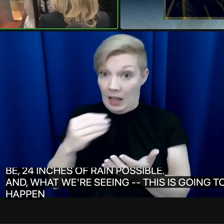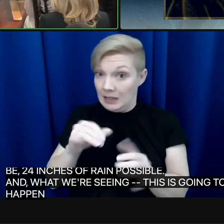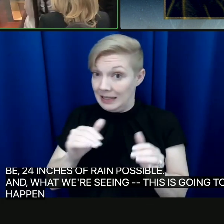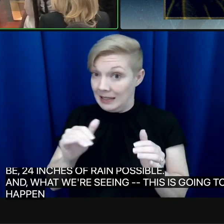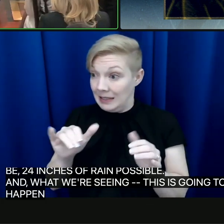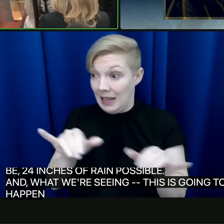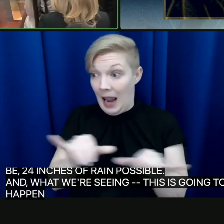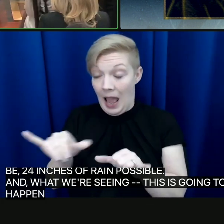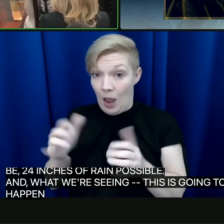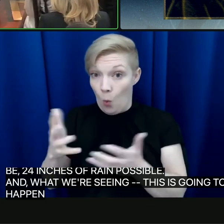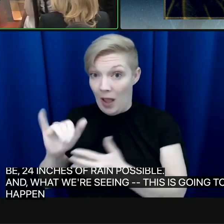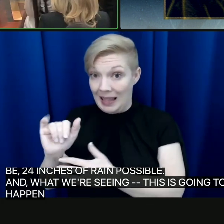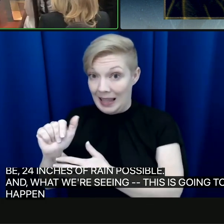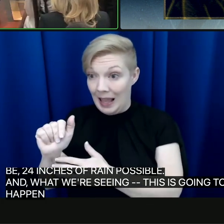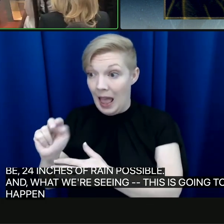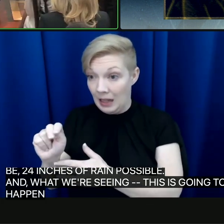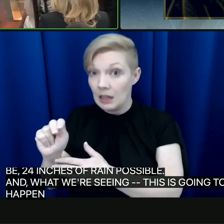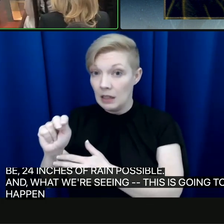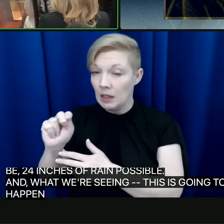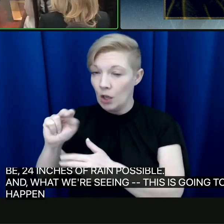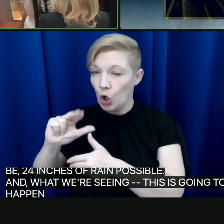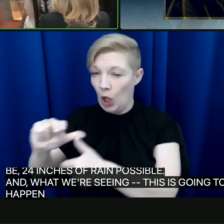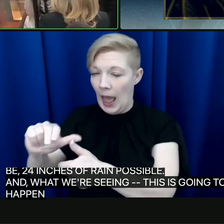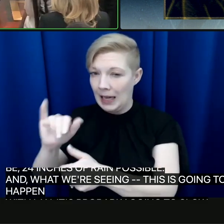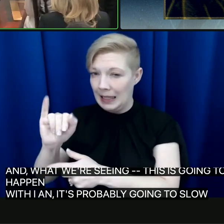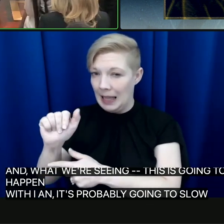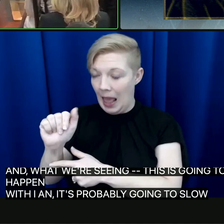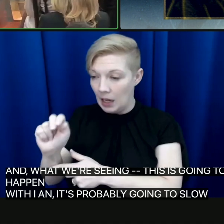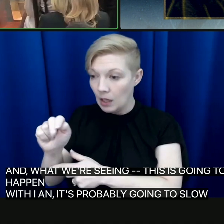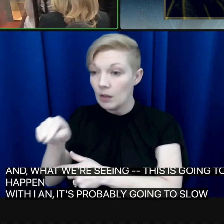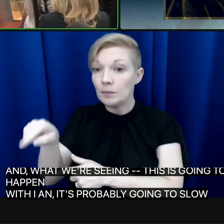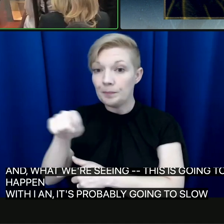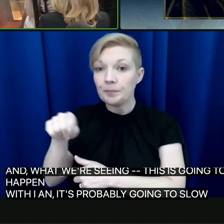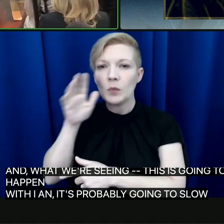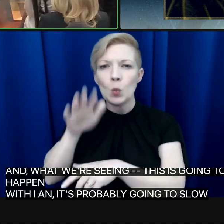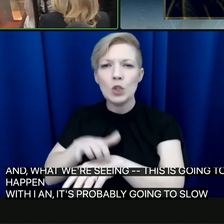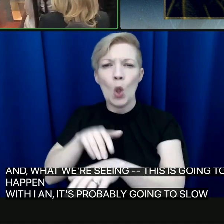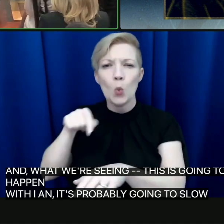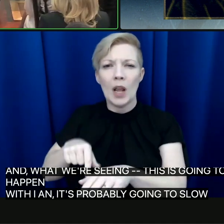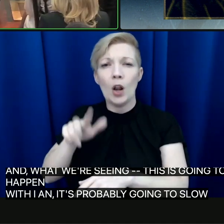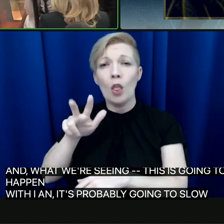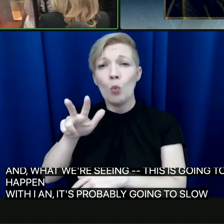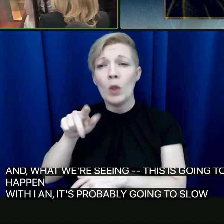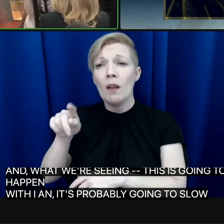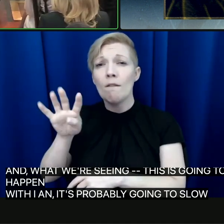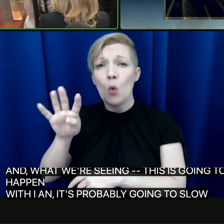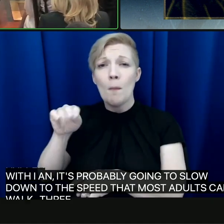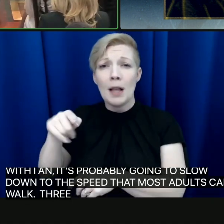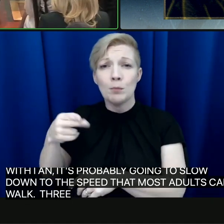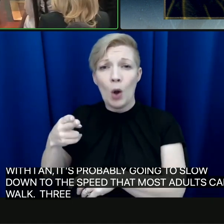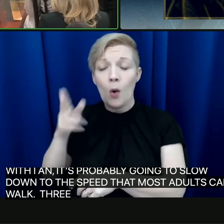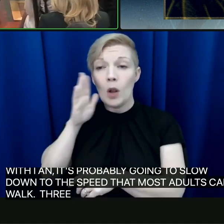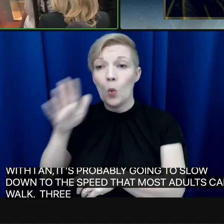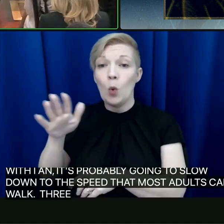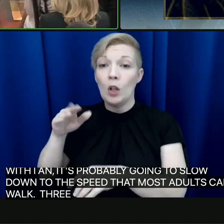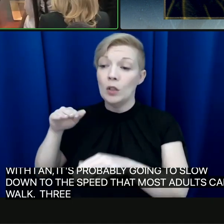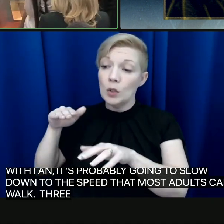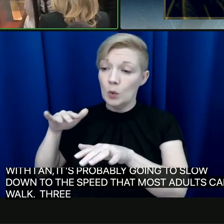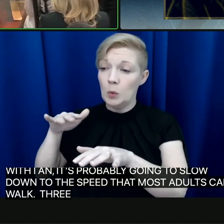that most adults can walk three or four miles per hour, which means that's longer of longer duration